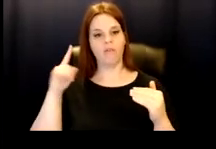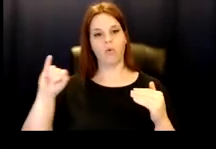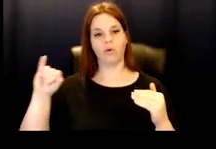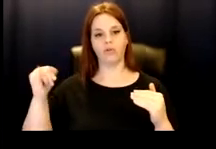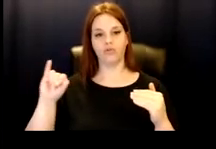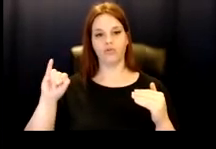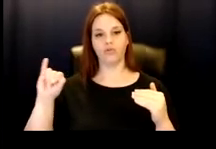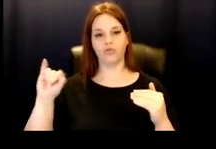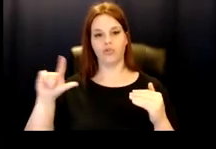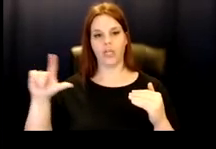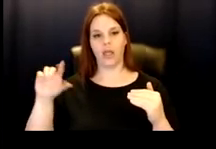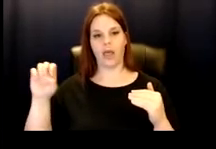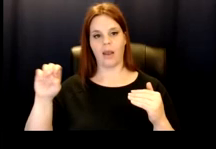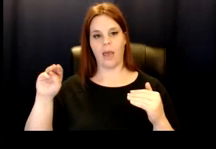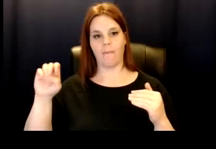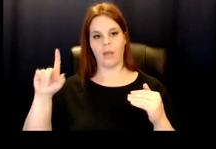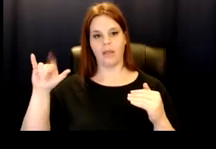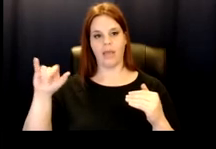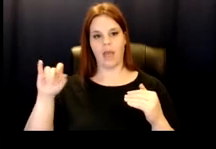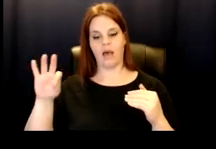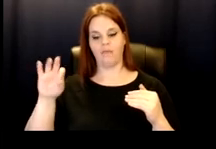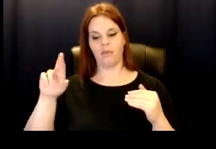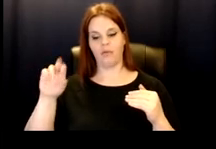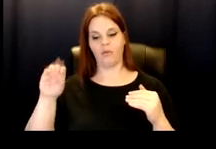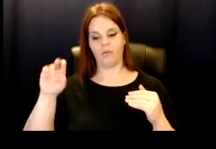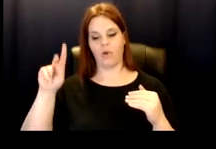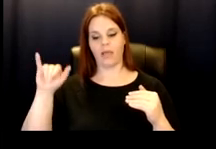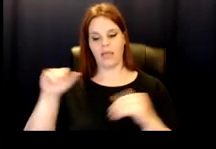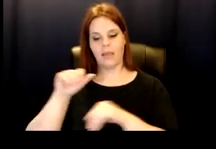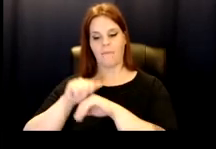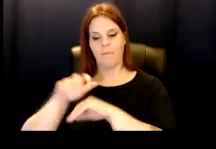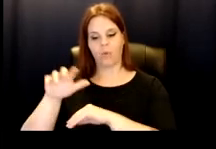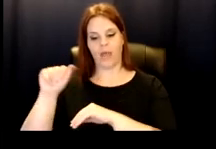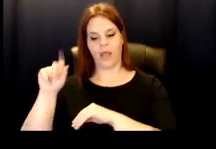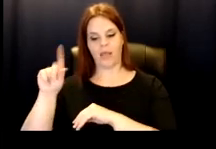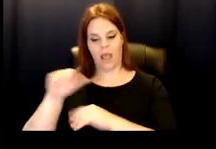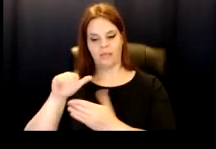Rocky Mountain ADA Center. There is a little statement beforehand so I will read it for